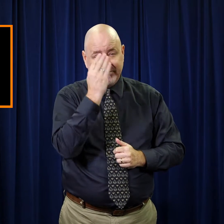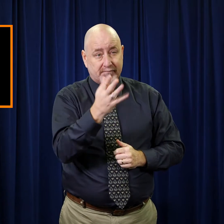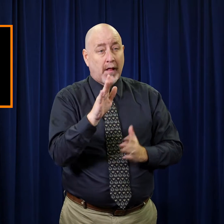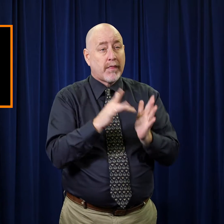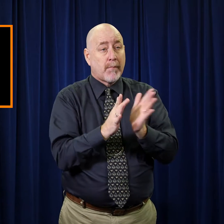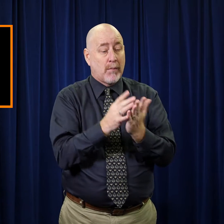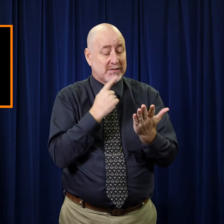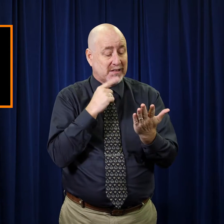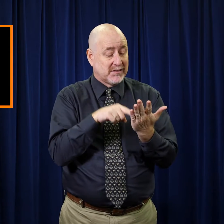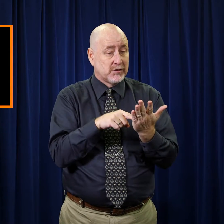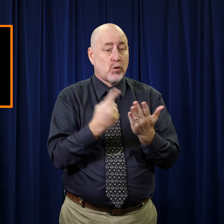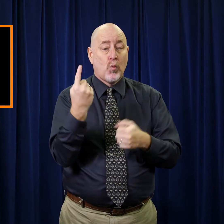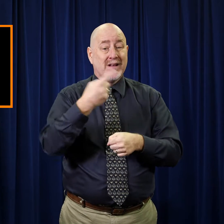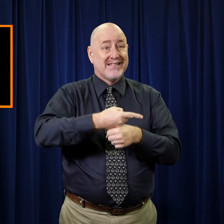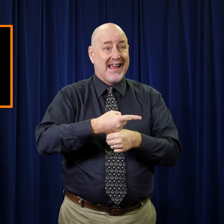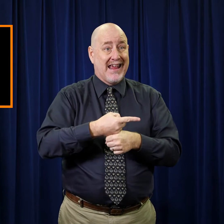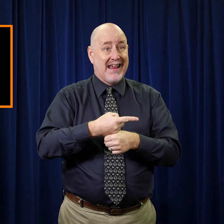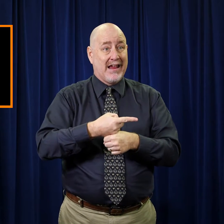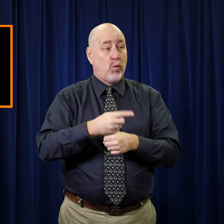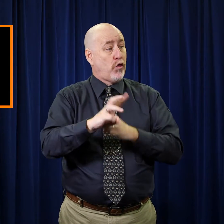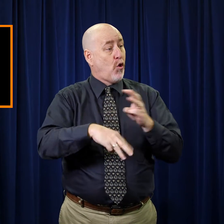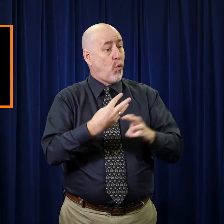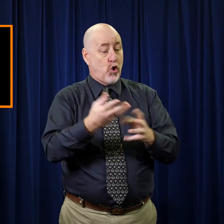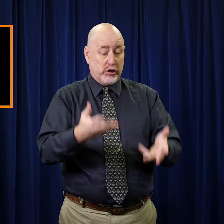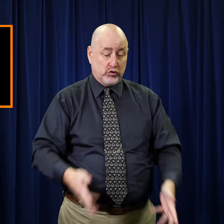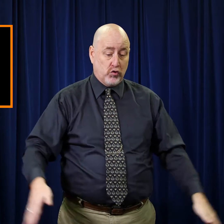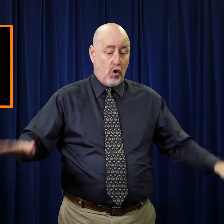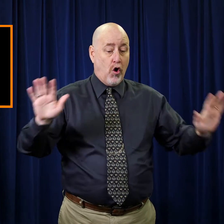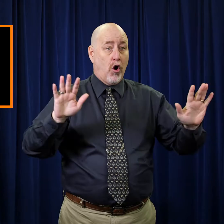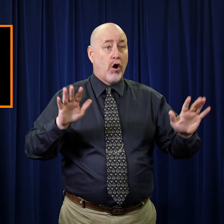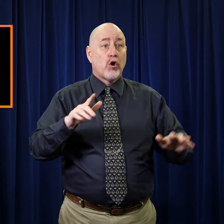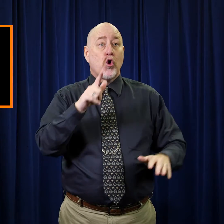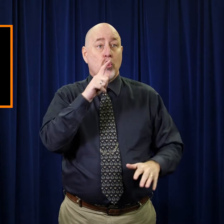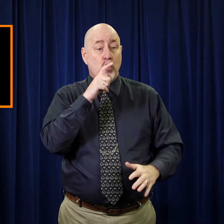Incidentally, the Bible says that one day when this old world is gone,